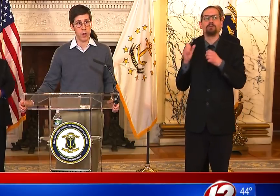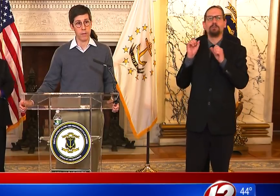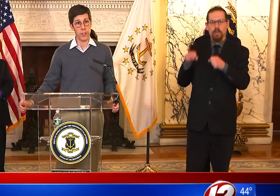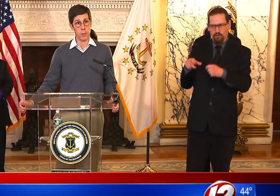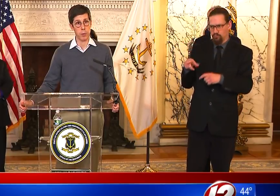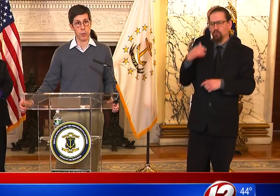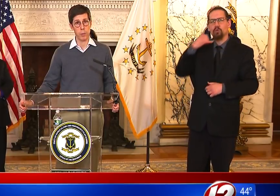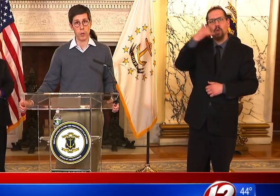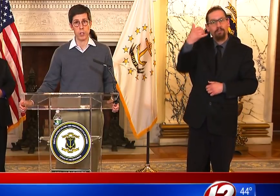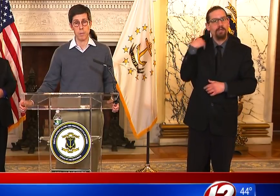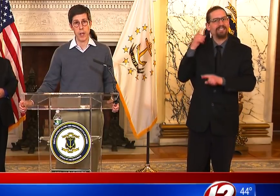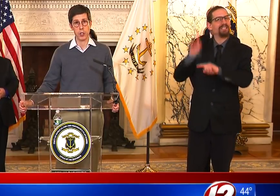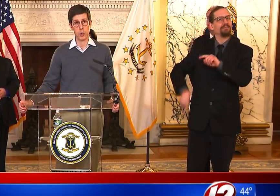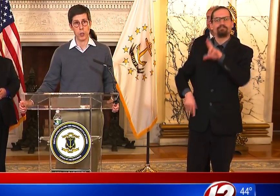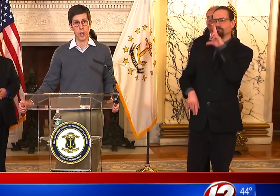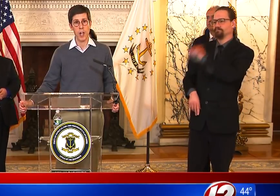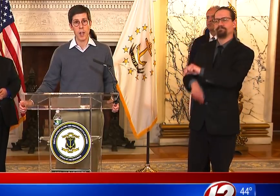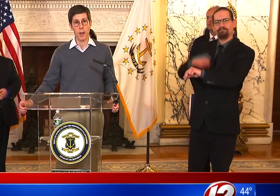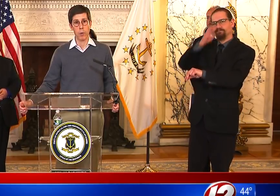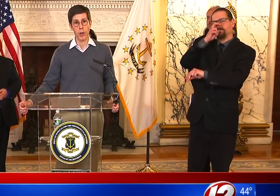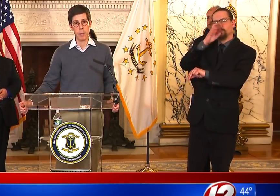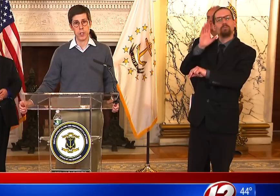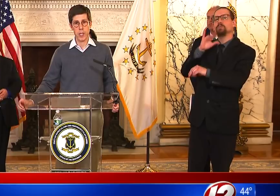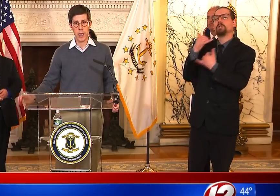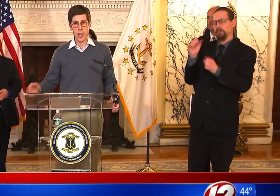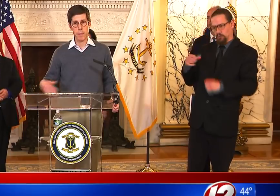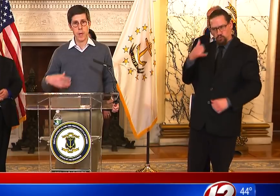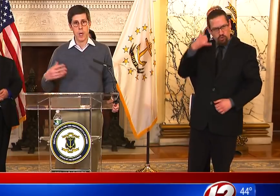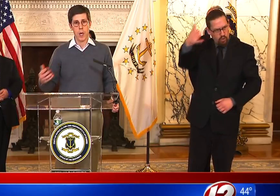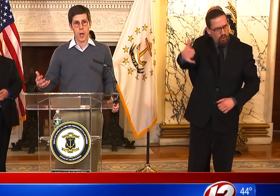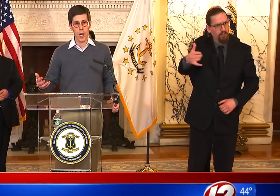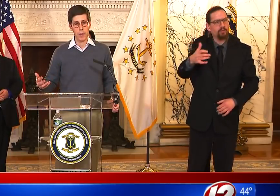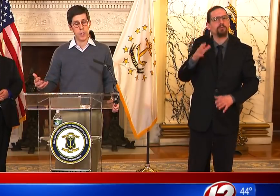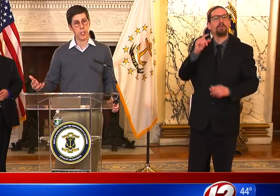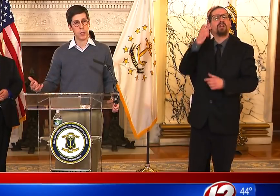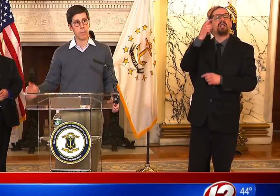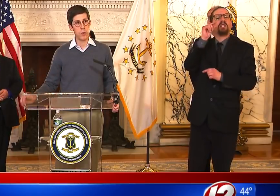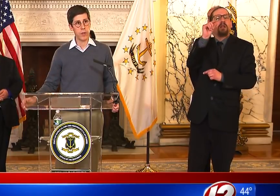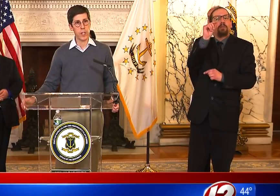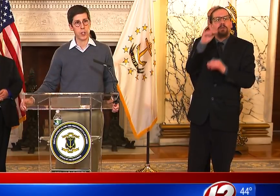WITH RESPECT TO THE PRISON POPULATION, WE WERE TARRED WITH THE ATTORNEY GENERAL'S OFFICE,